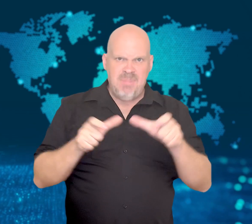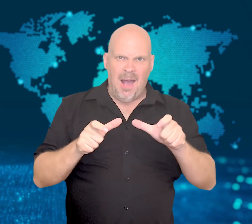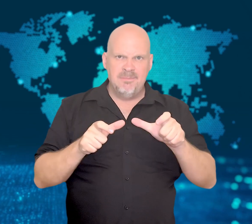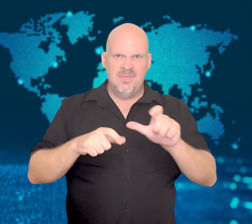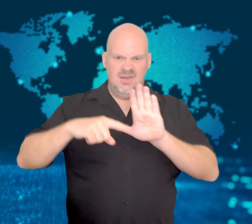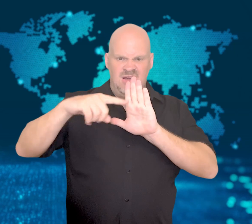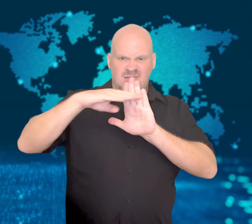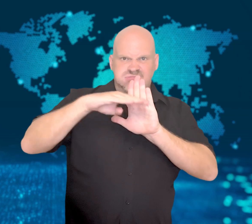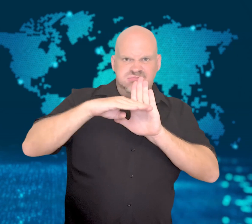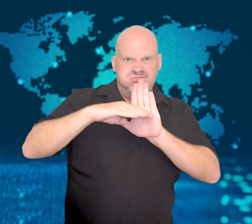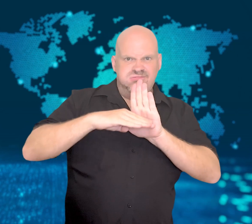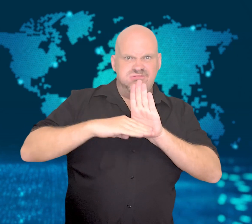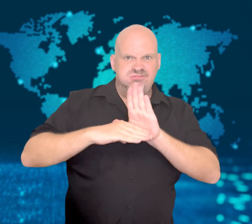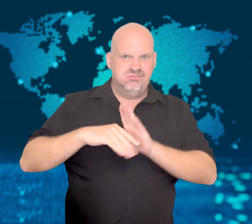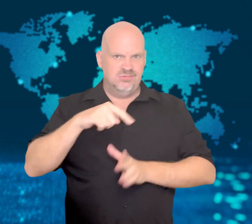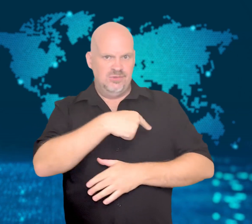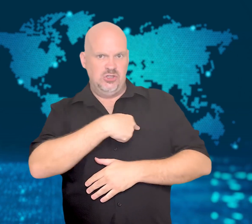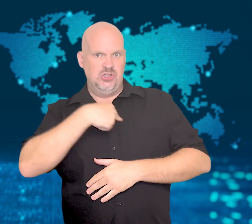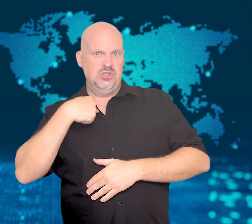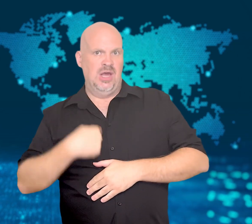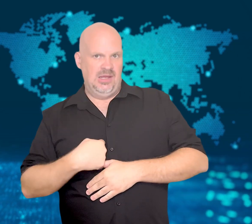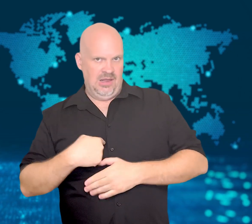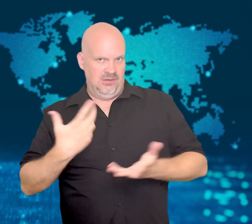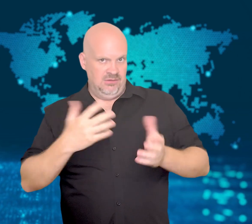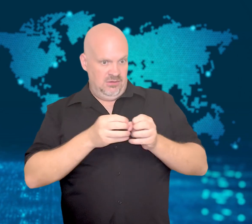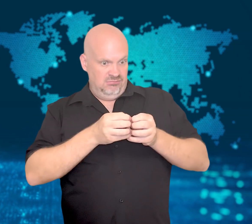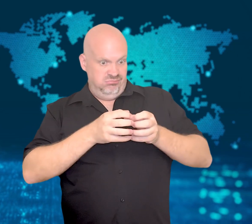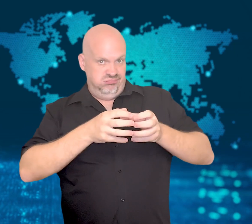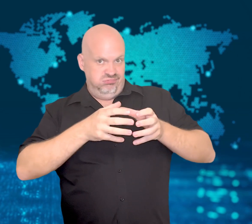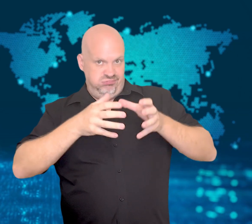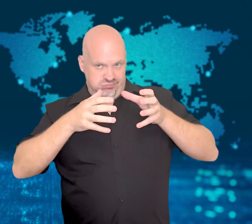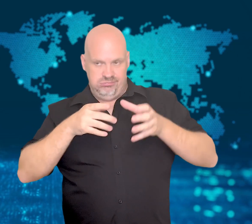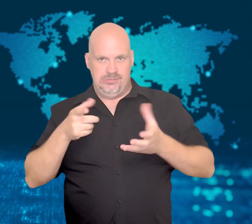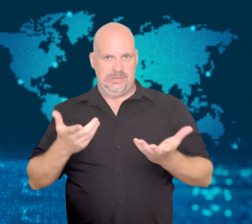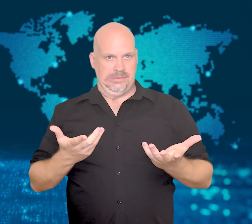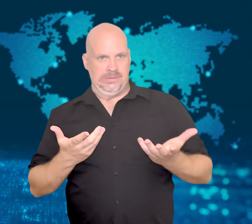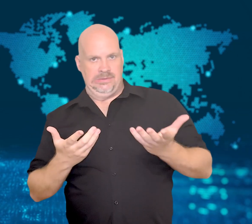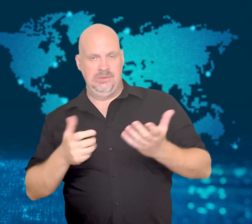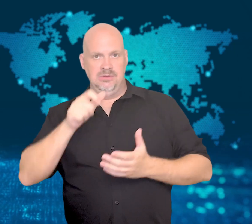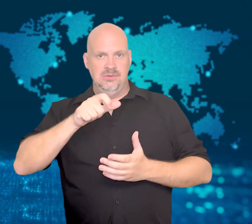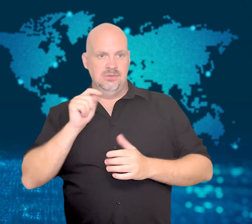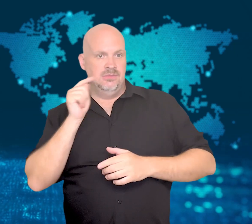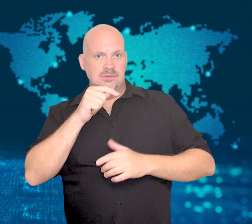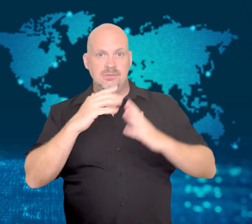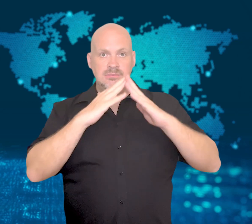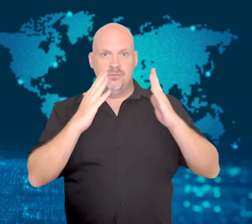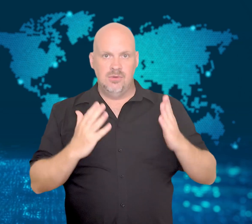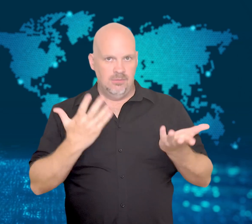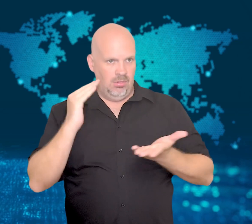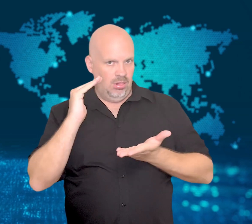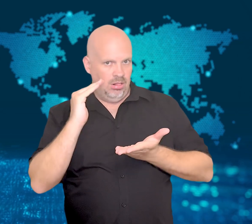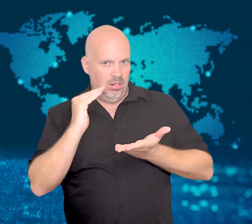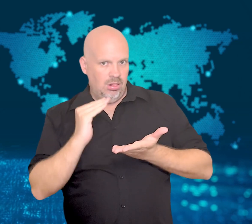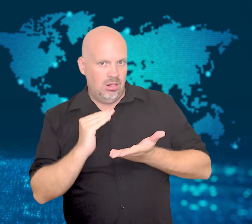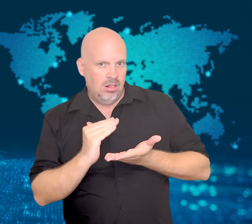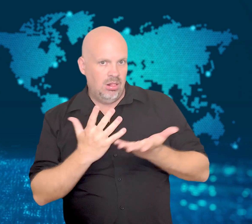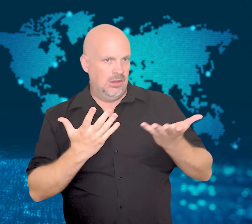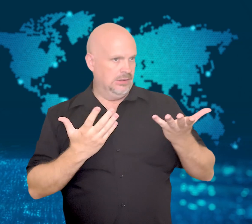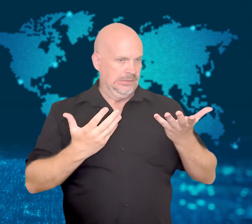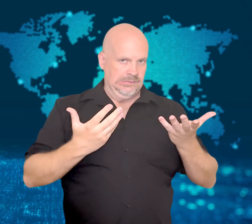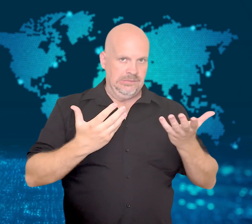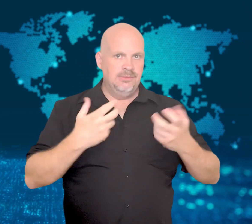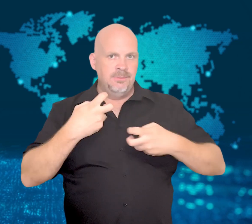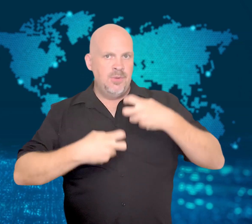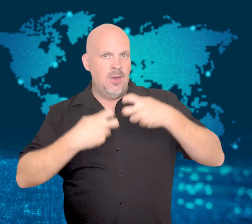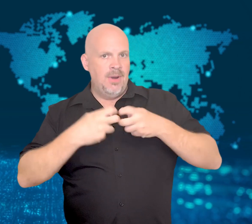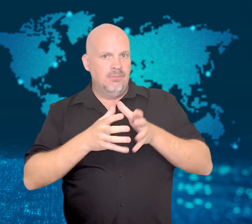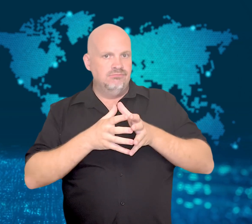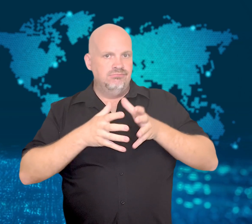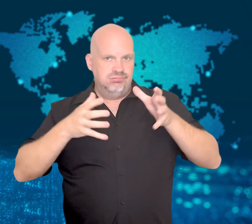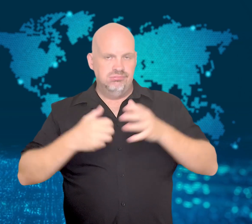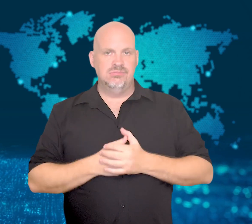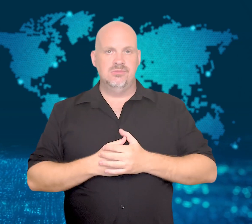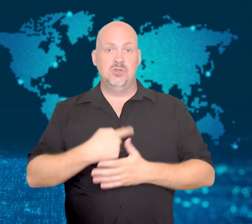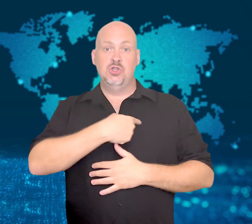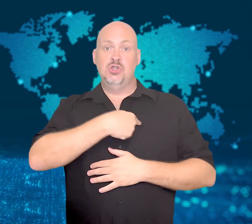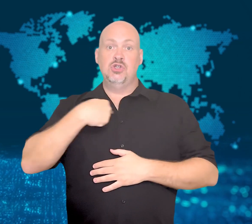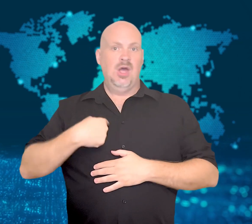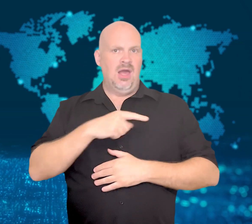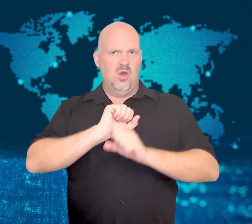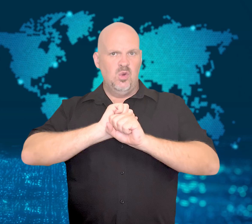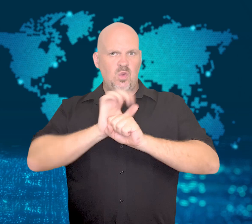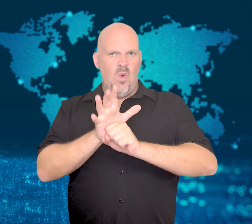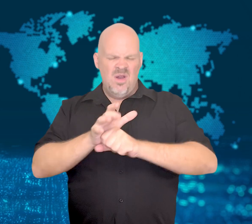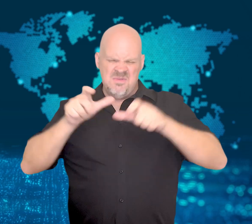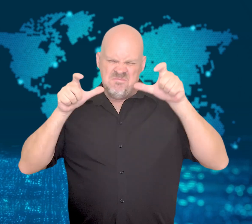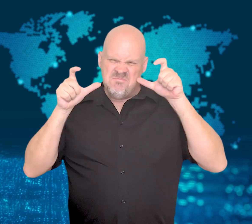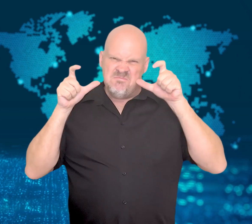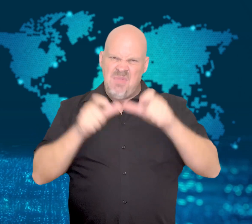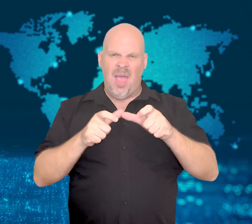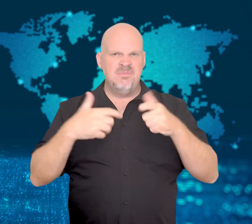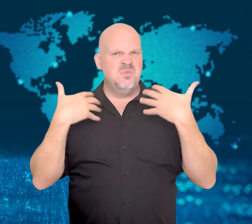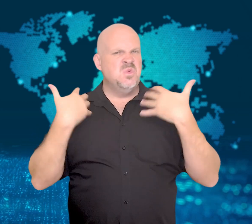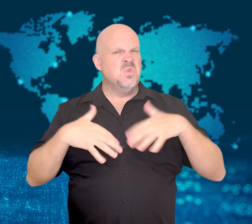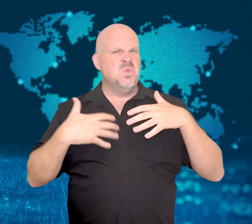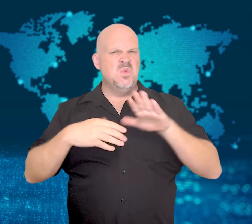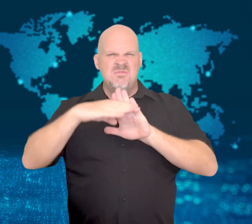and China's zero-covid policy has led to continuous lockdowns that have affected the company's profits.